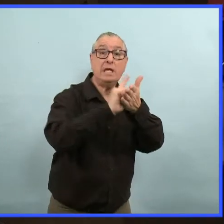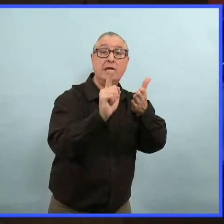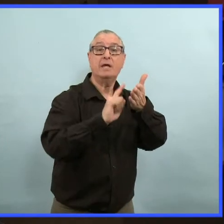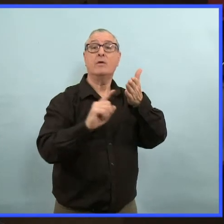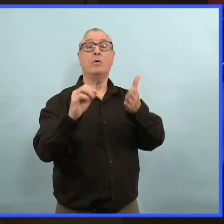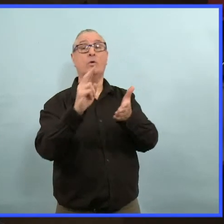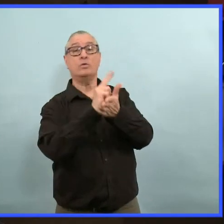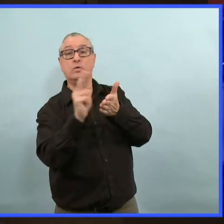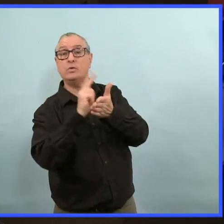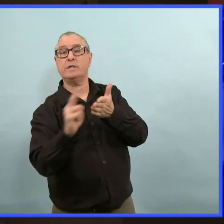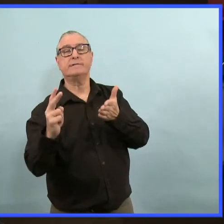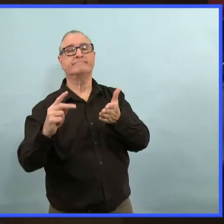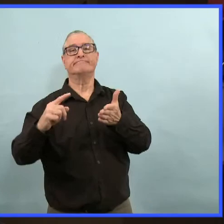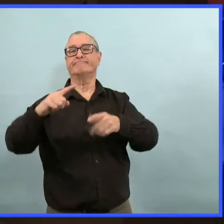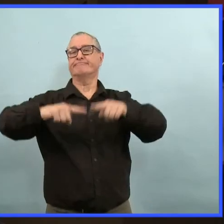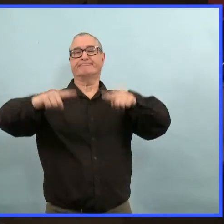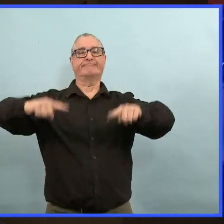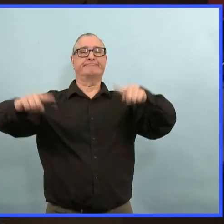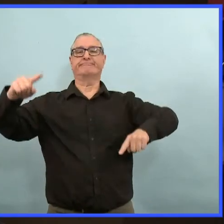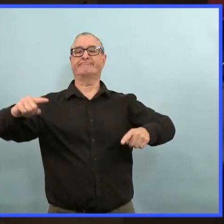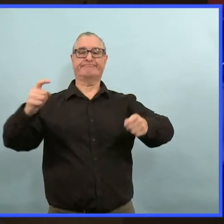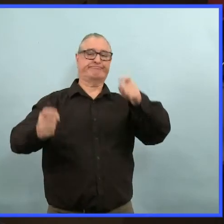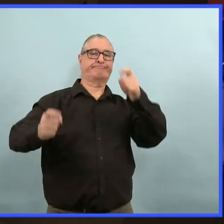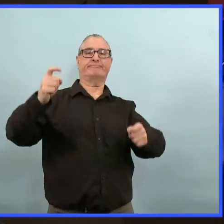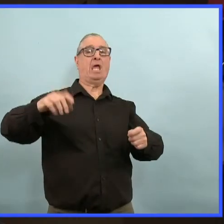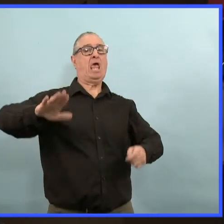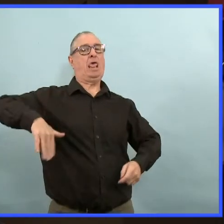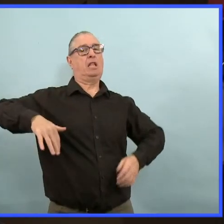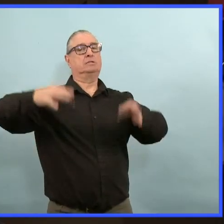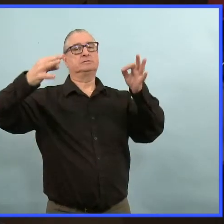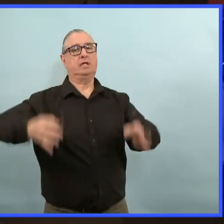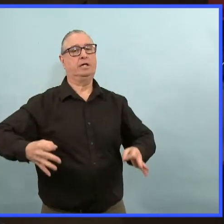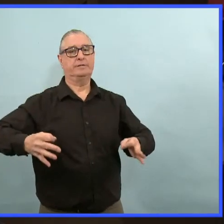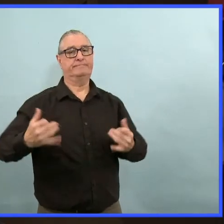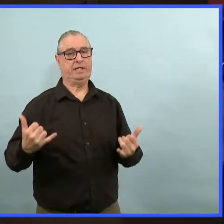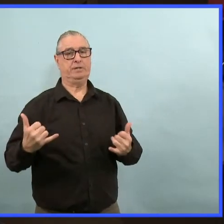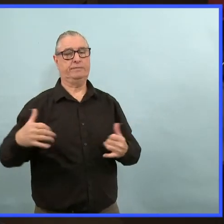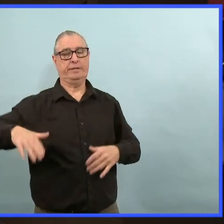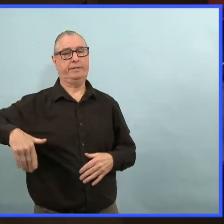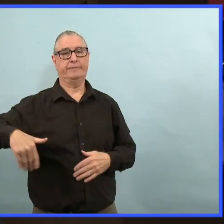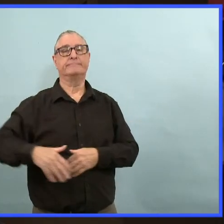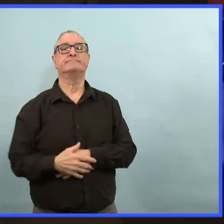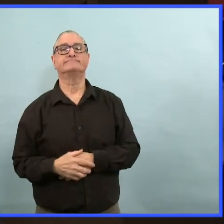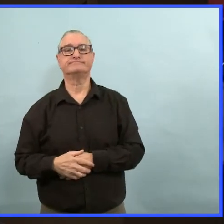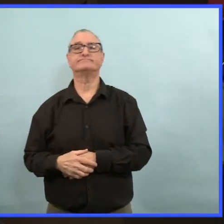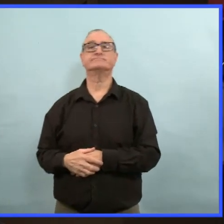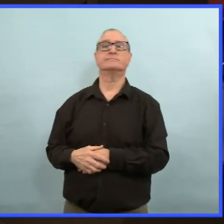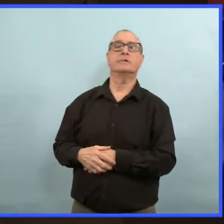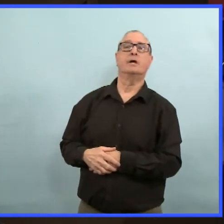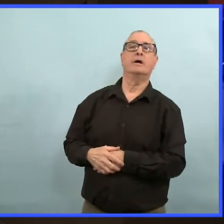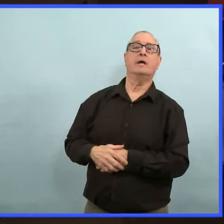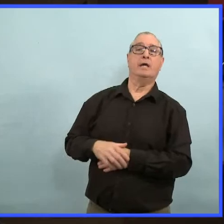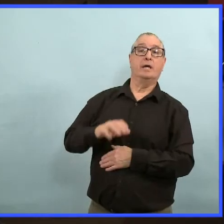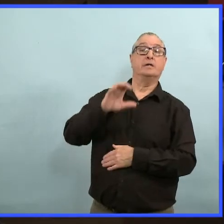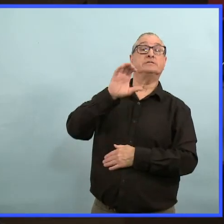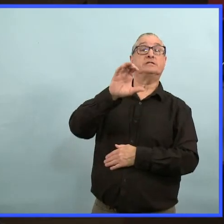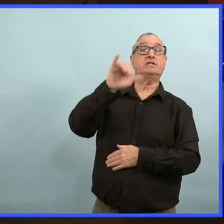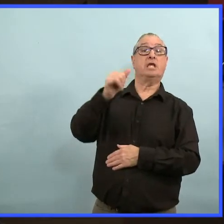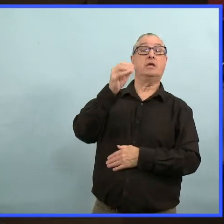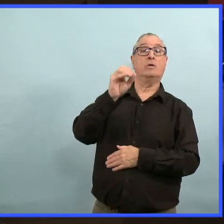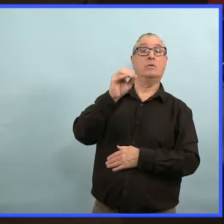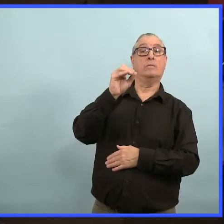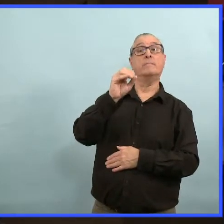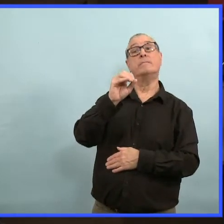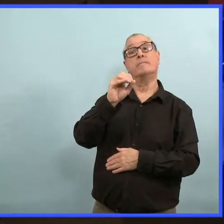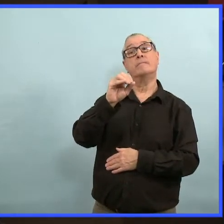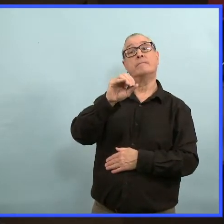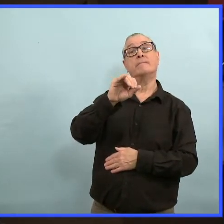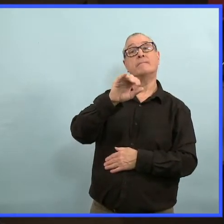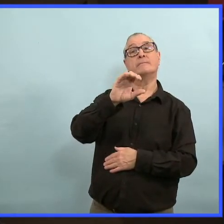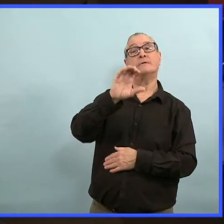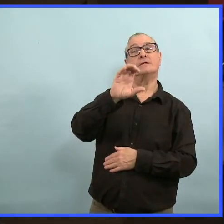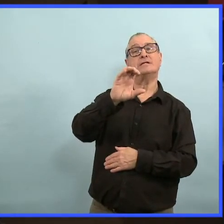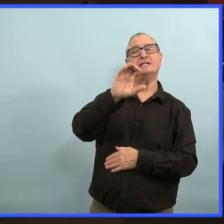from cbc manitoba jill hi good morning dr rusin what are you seeing with pediatric trends um